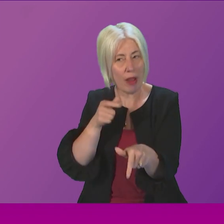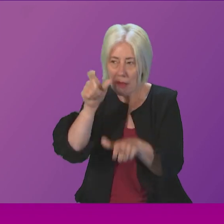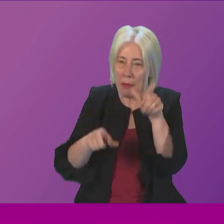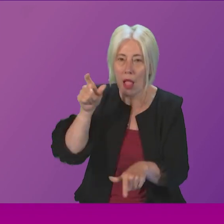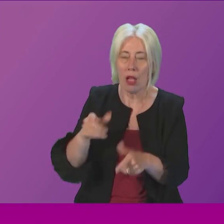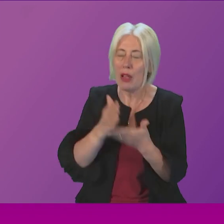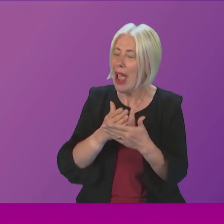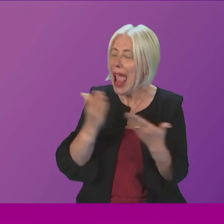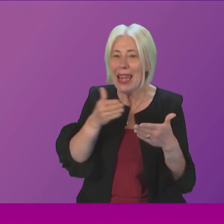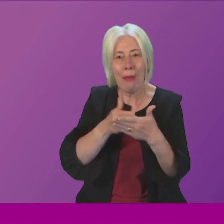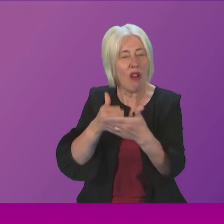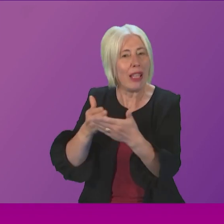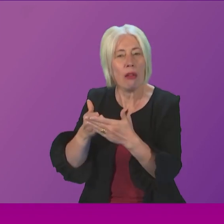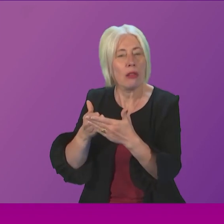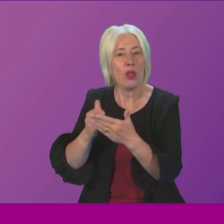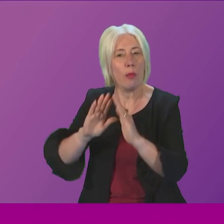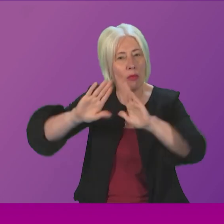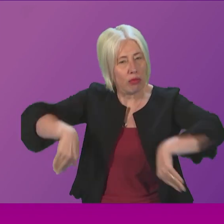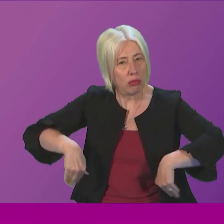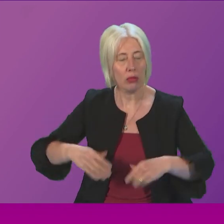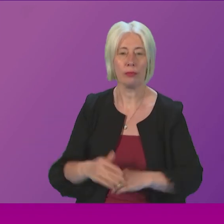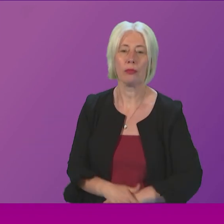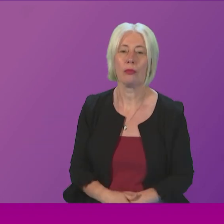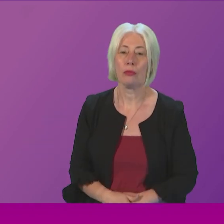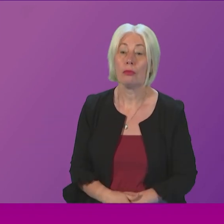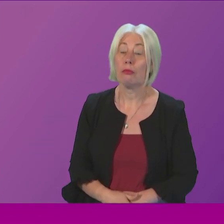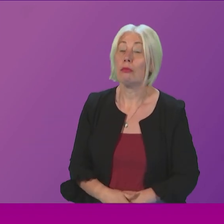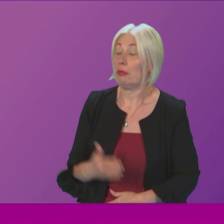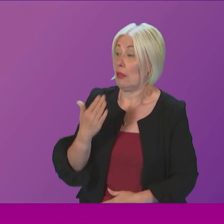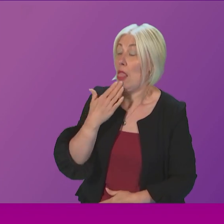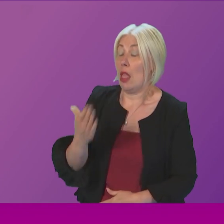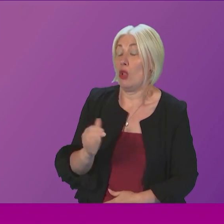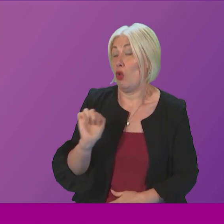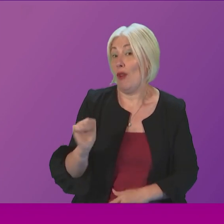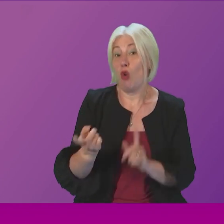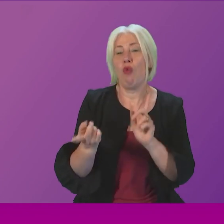barriers to delivery.